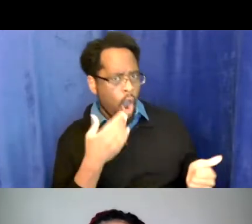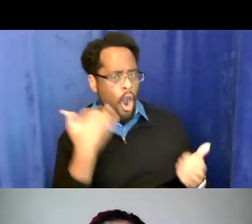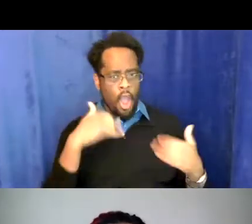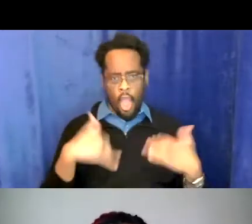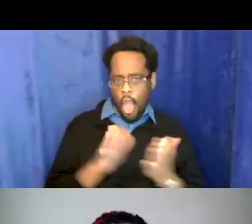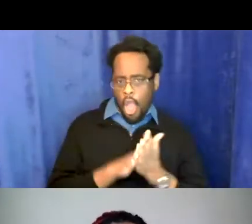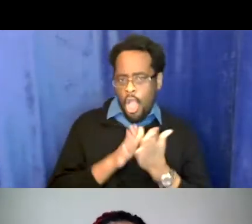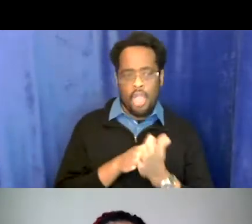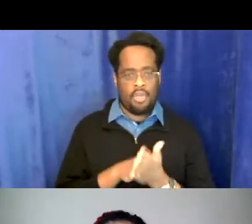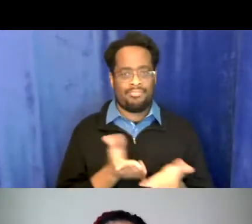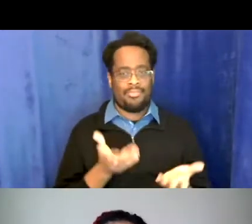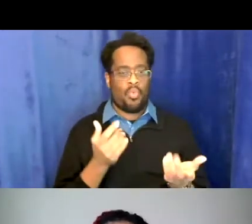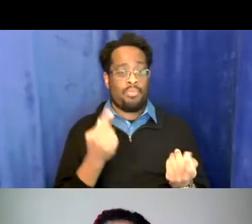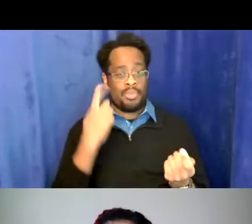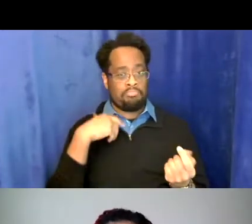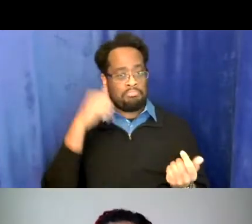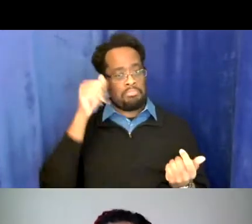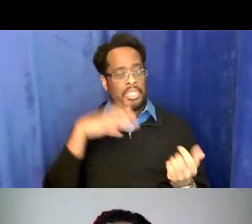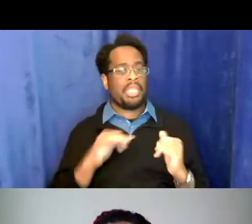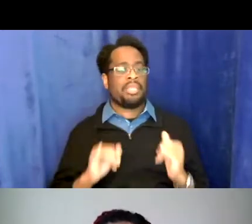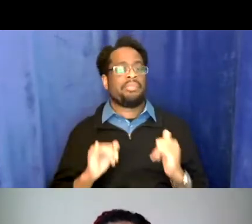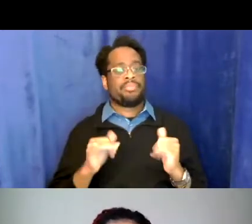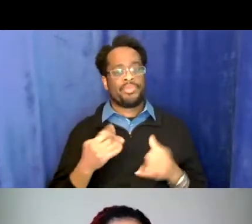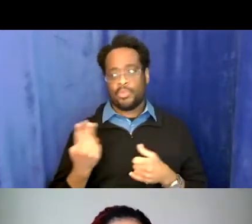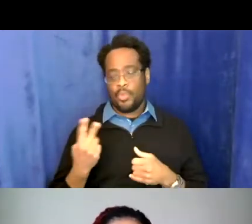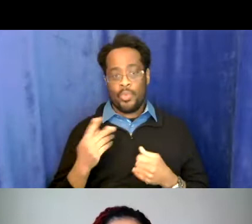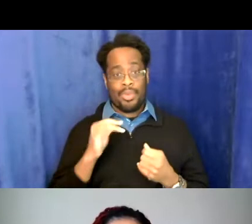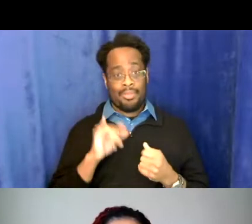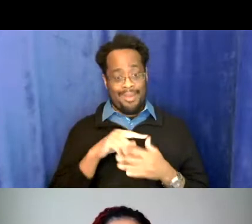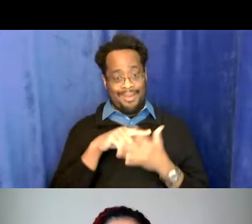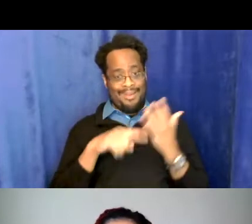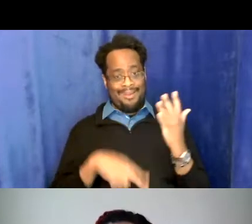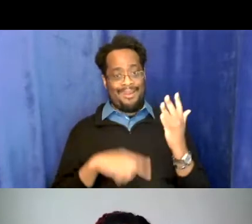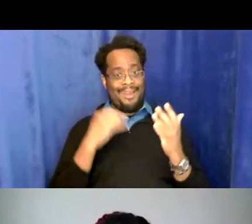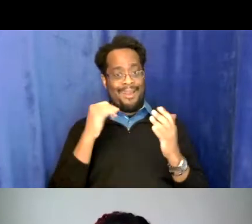thoughts may not be as valued. Now if I say maybe the same thing, I'll be praised. We're both black,